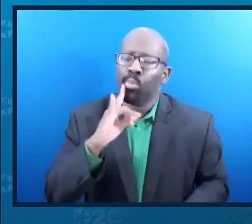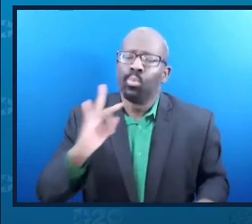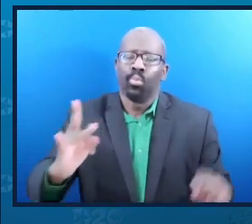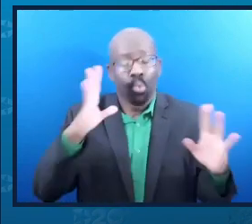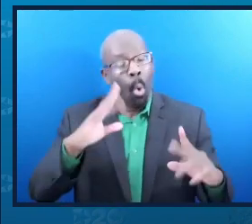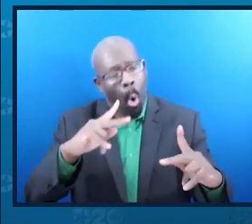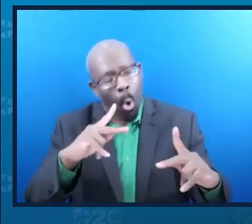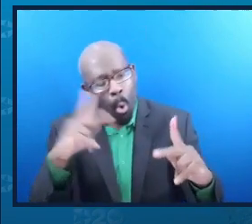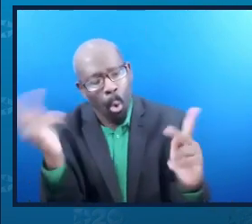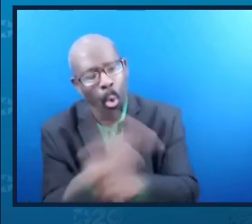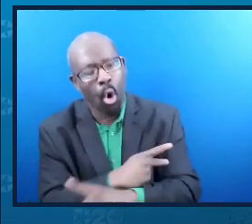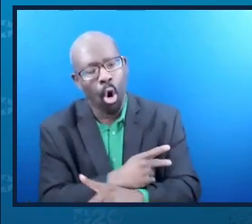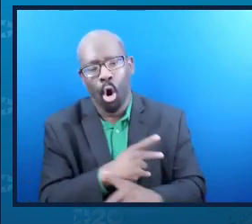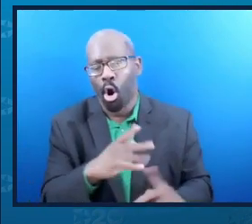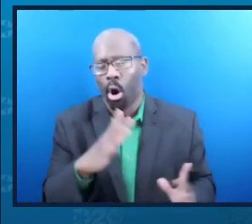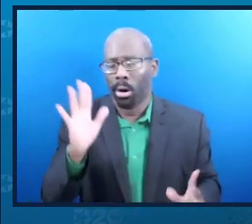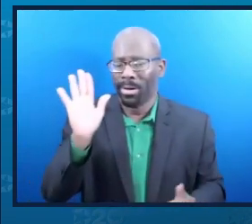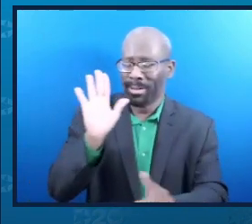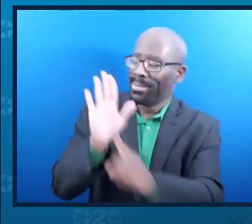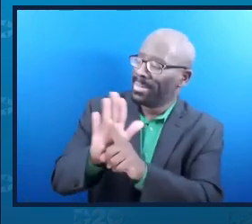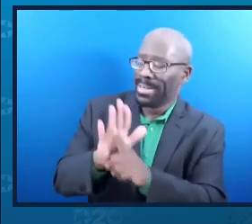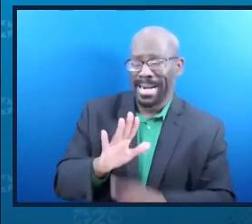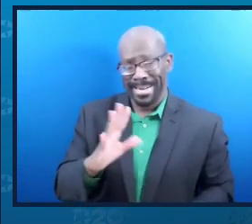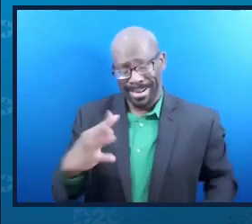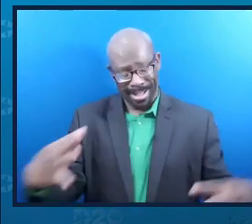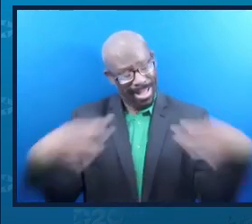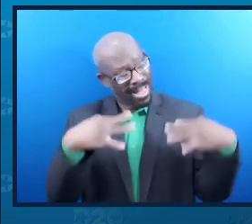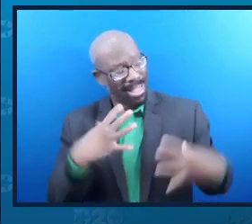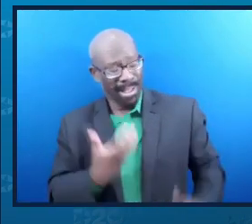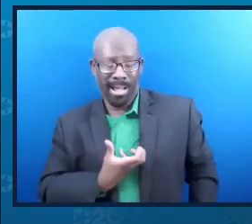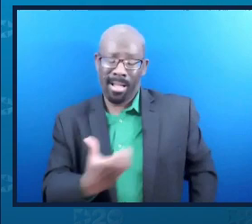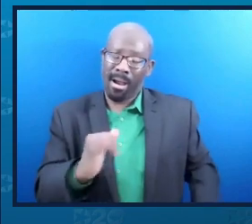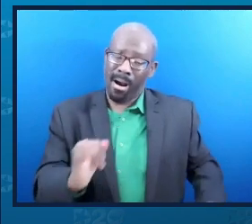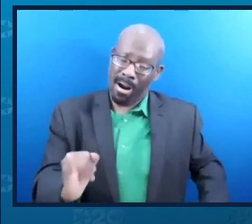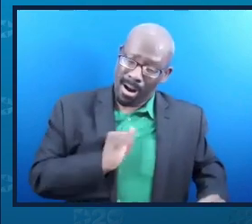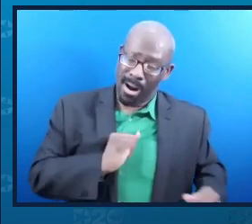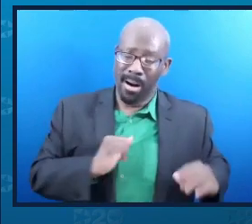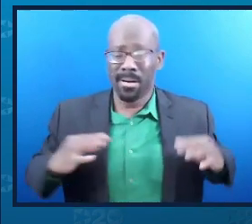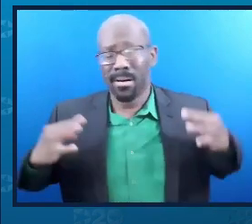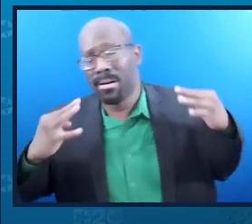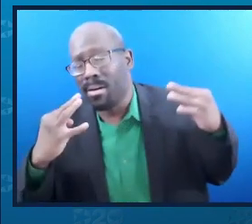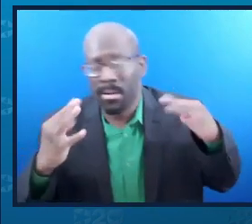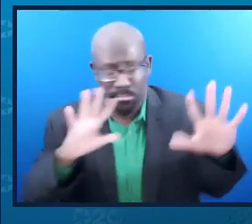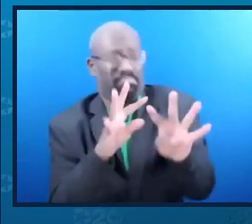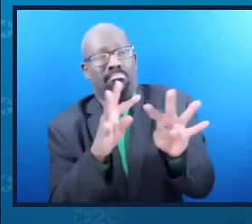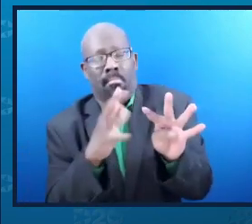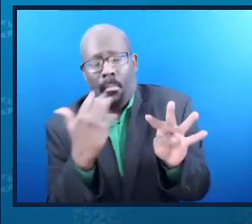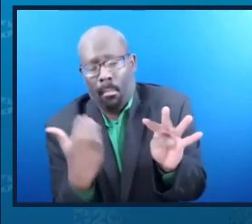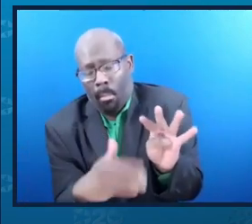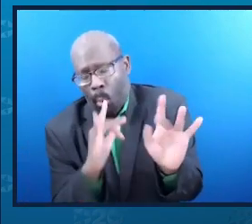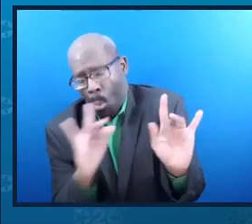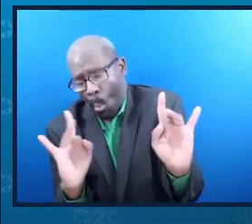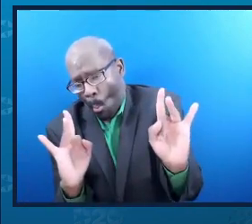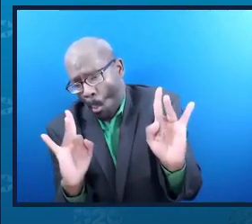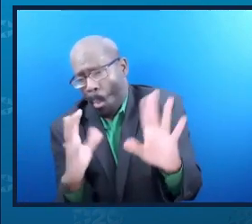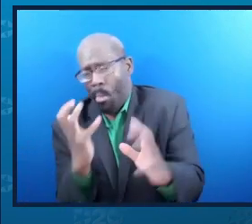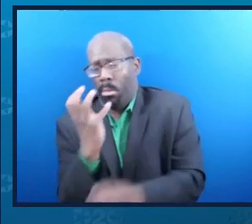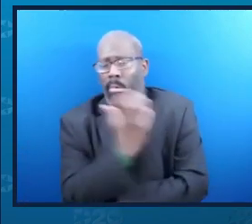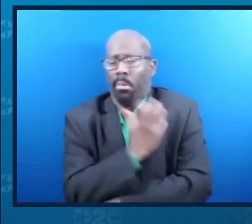OUR WORST IMPULSES UNLEASHED, OUR PROUD REPUTATION AROUND THE